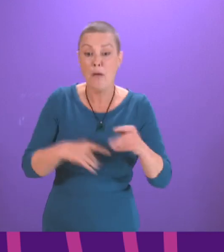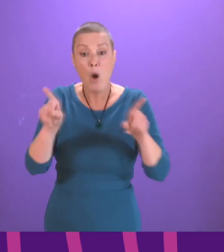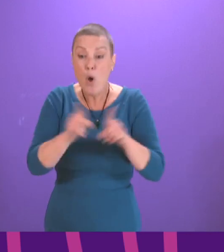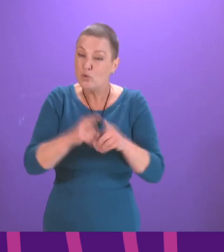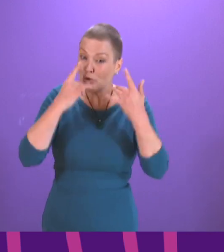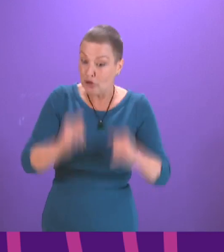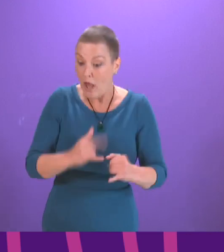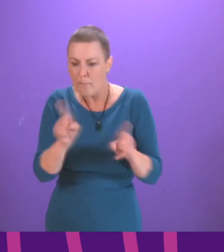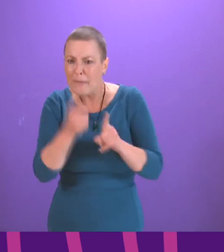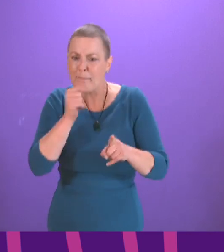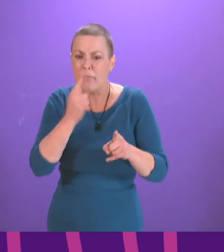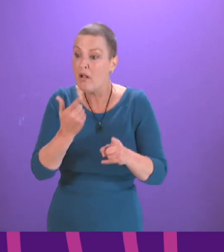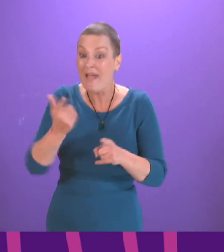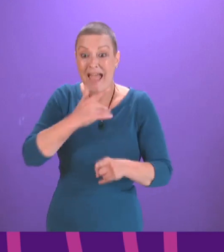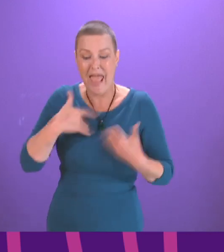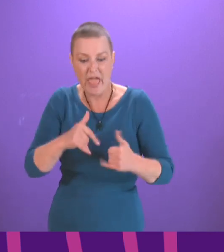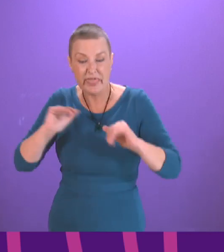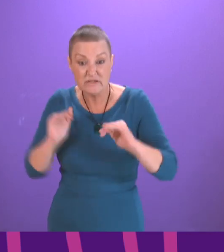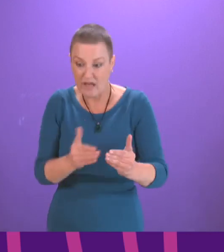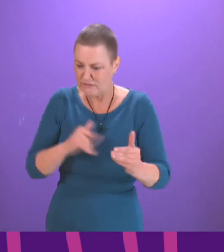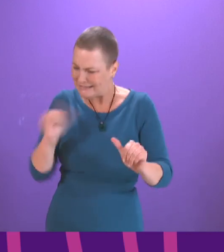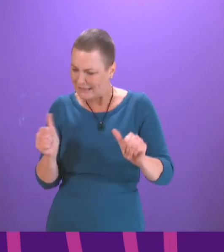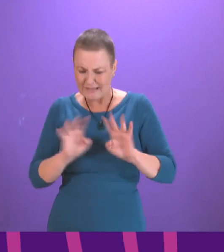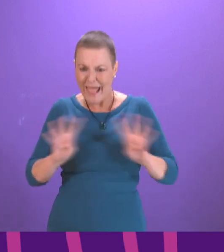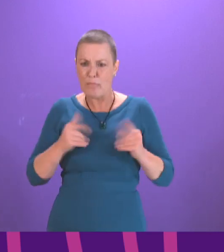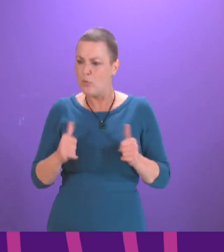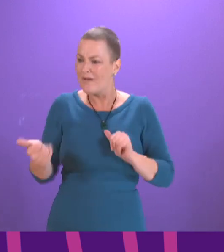and the extent to which health services are provided by neighbouring health boards. Our